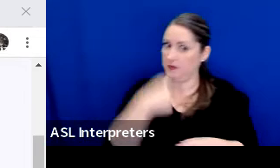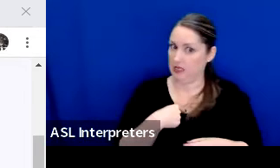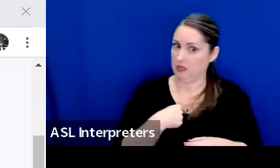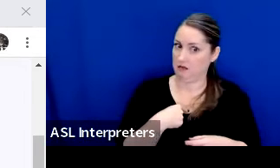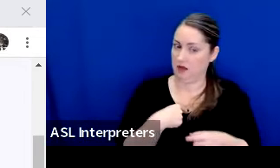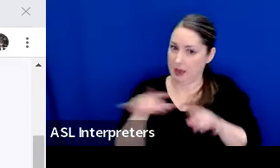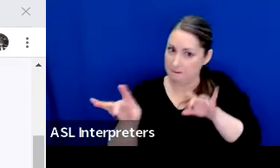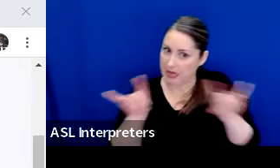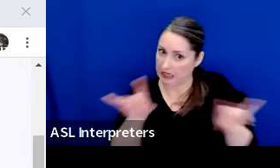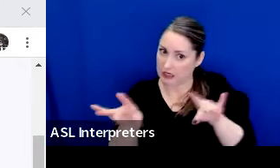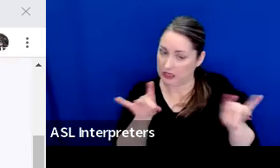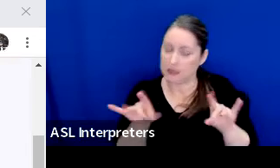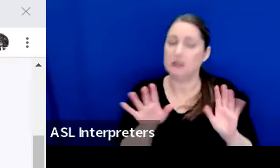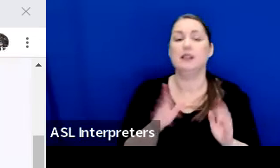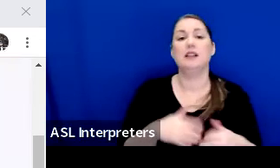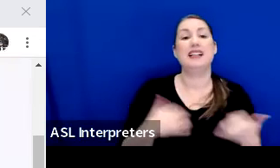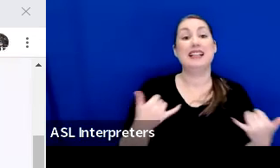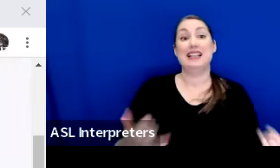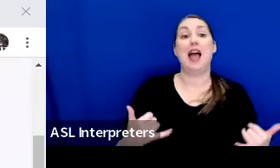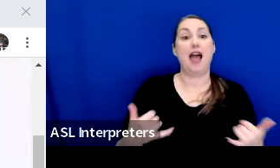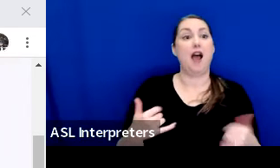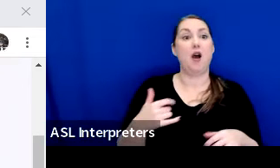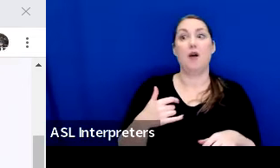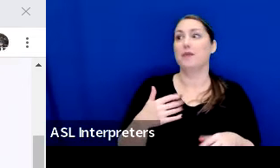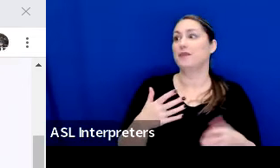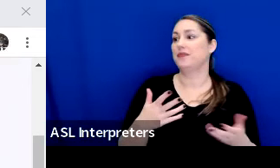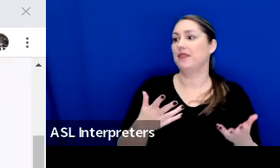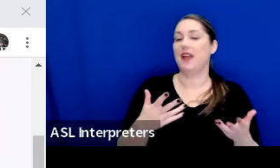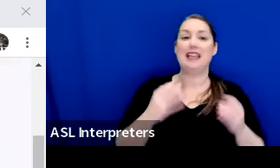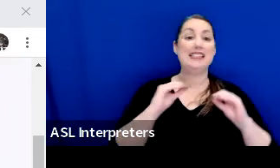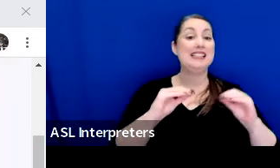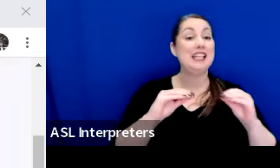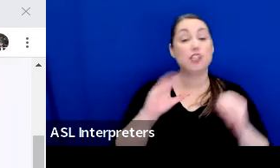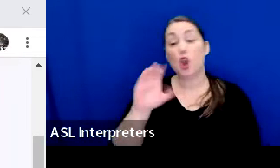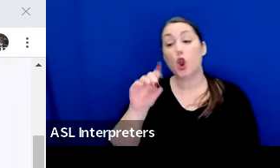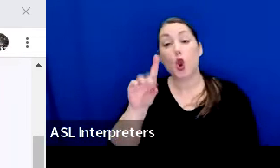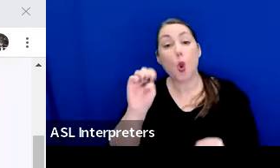I don't have time, by the way, is to do all of the coding and teach you how to code everything, because that's not a one hour